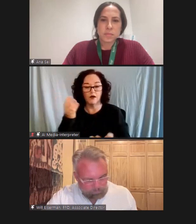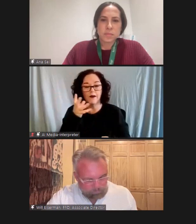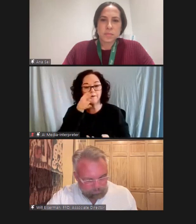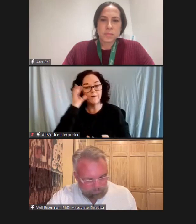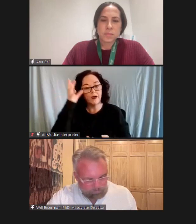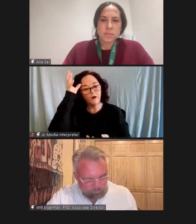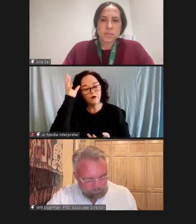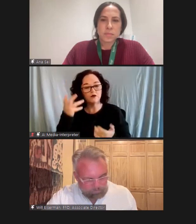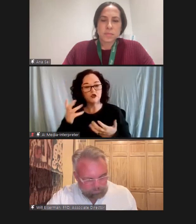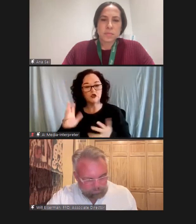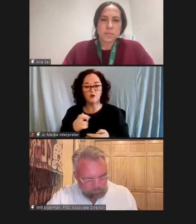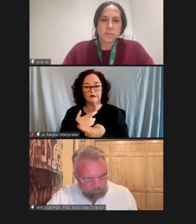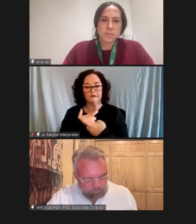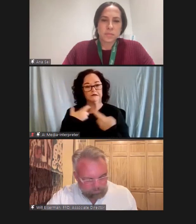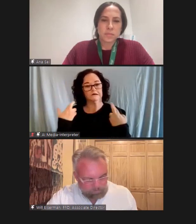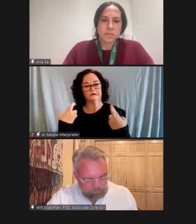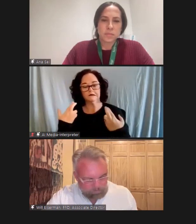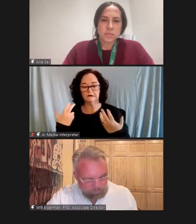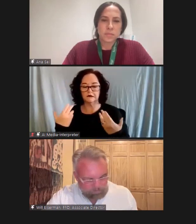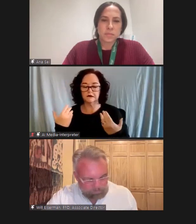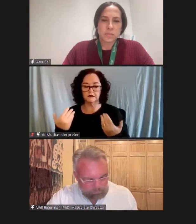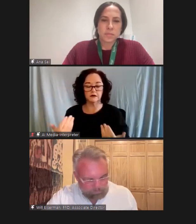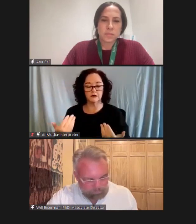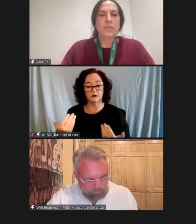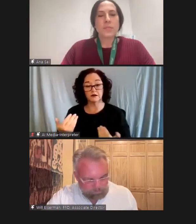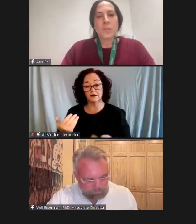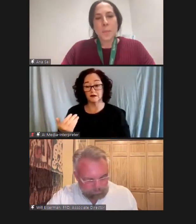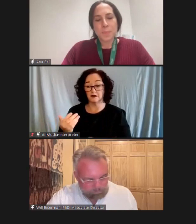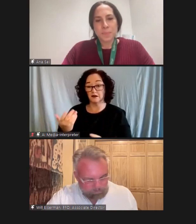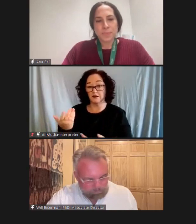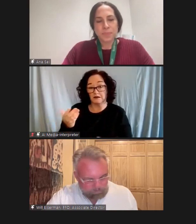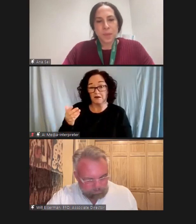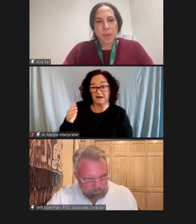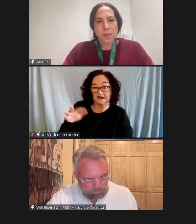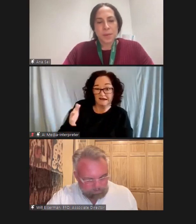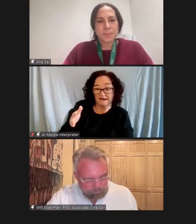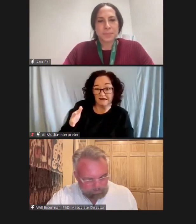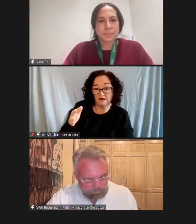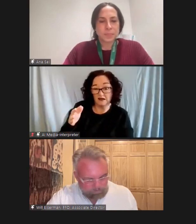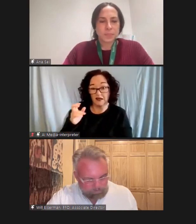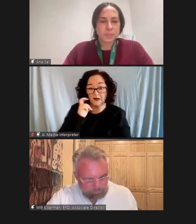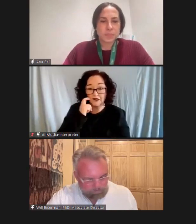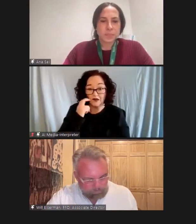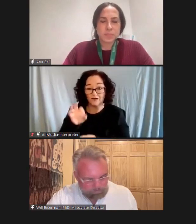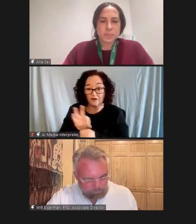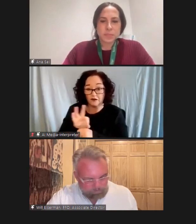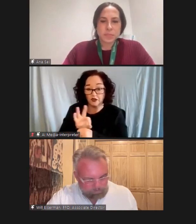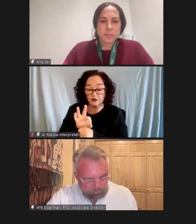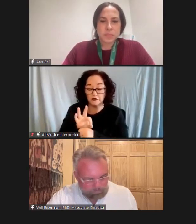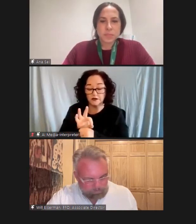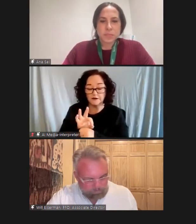having okay nerve function um so I would